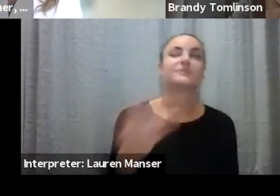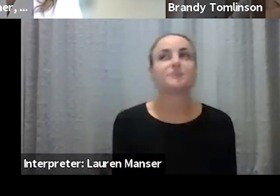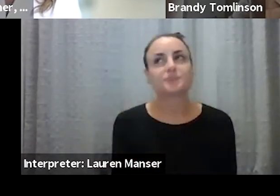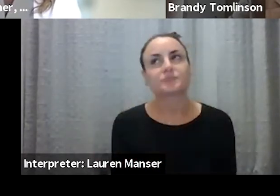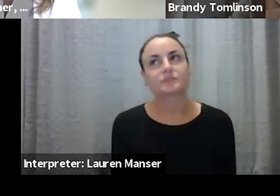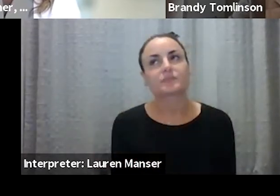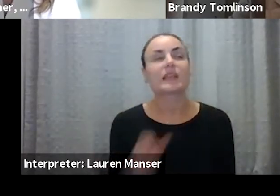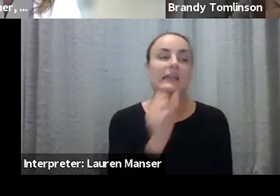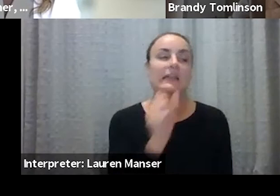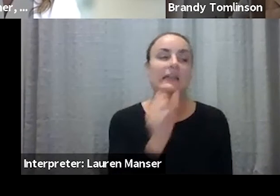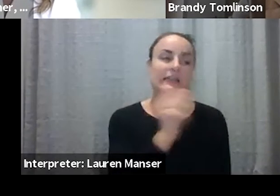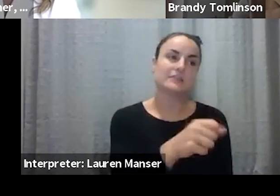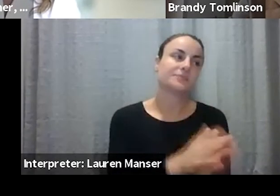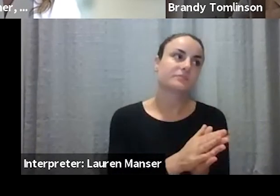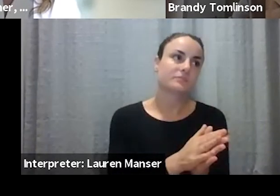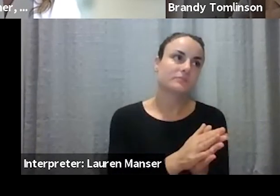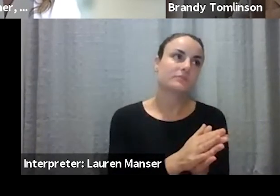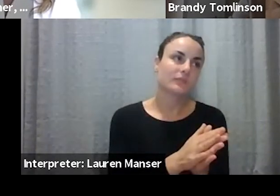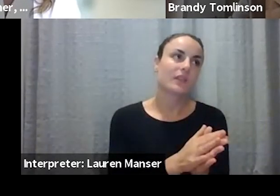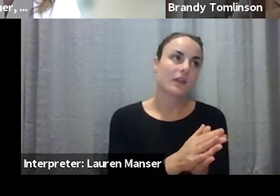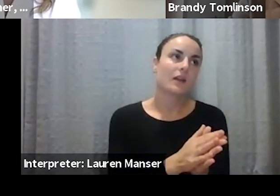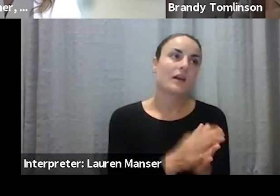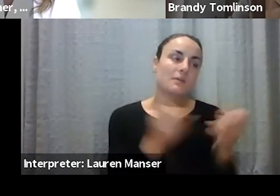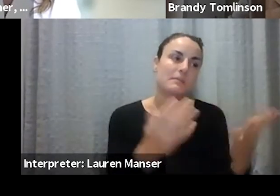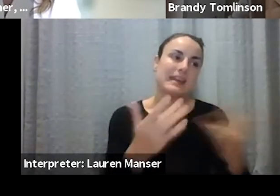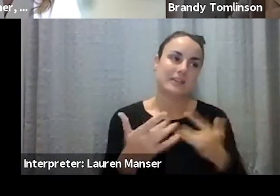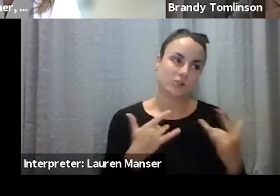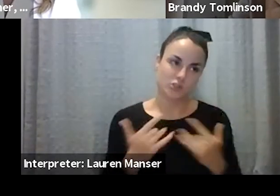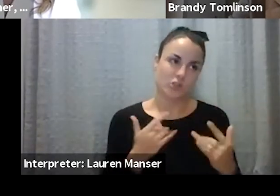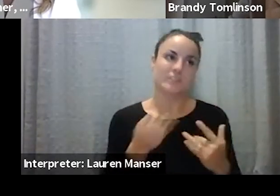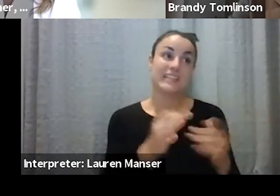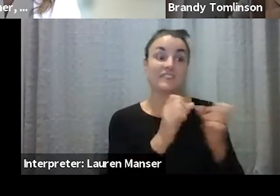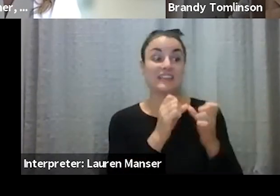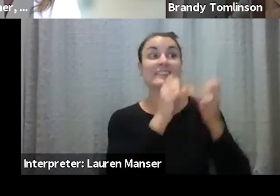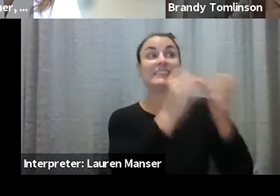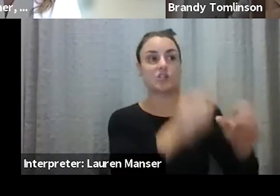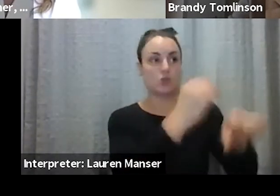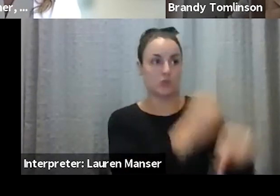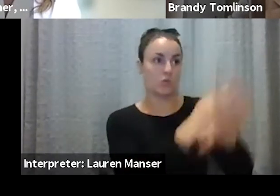with continuing to keep things virtual that Dr. Cohen on my panel in particular talked about.